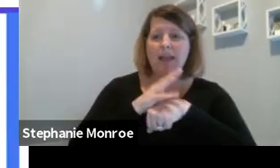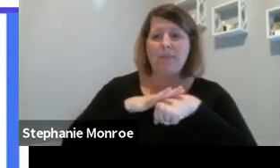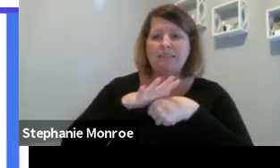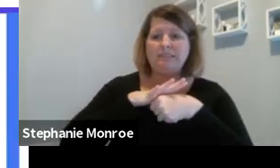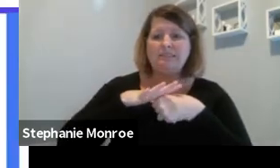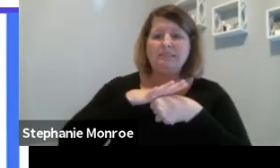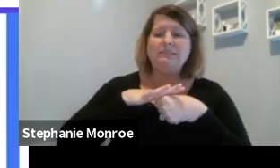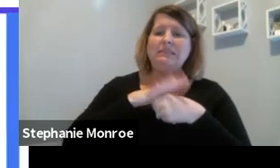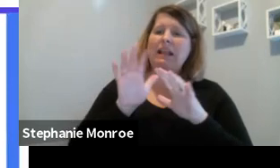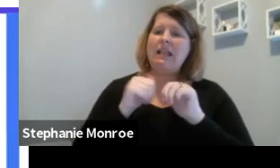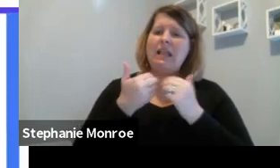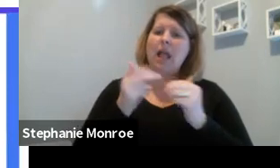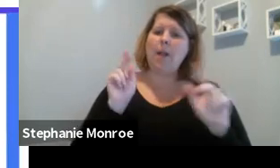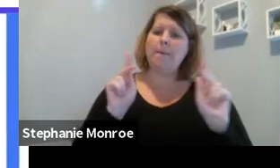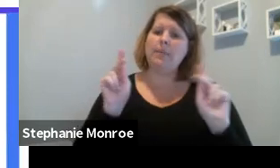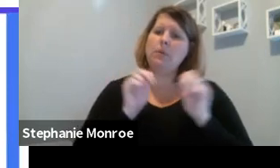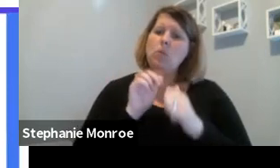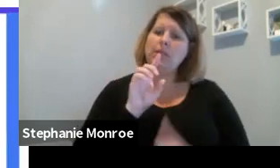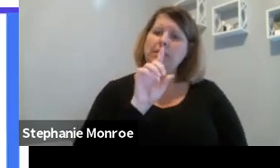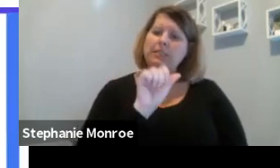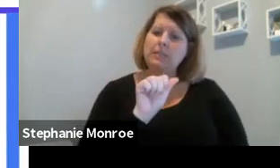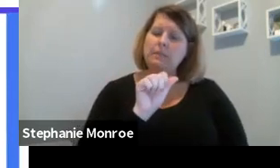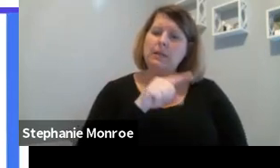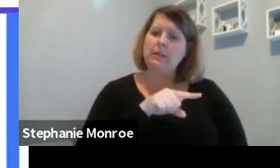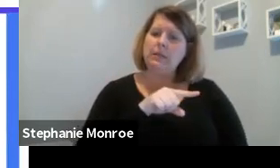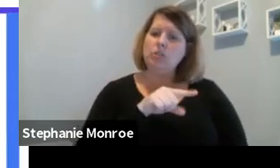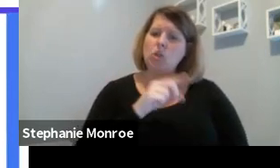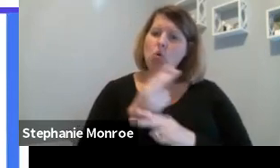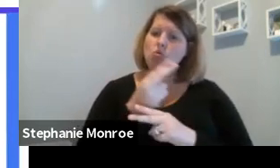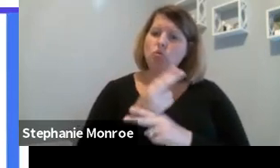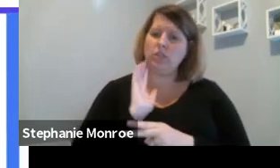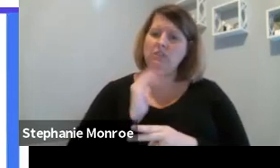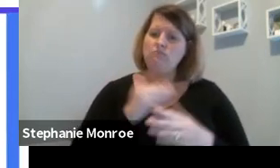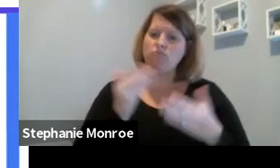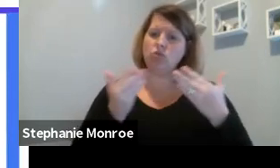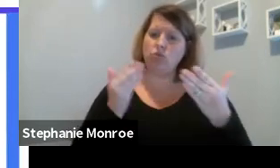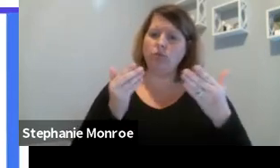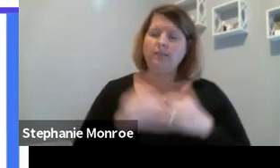and how people with disabilities are utilizing these services.